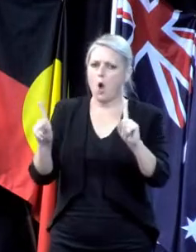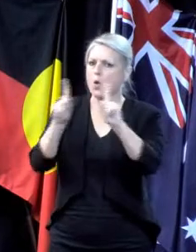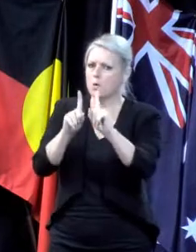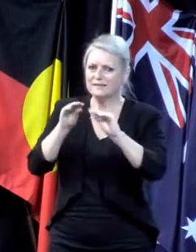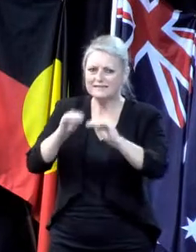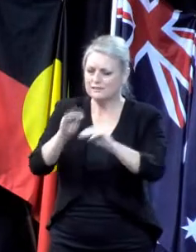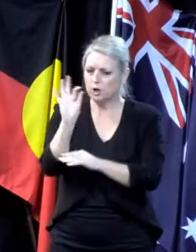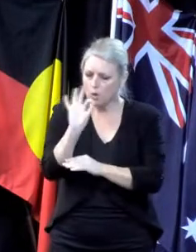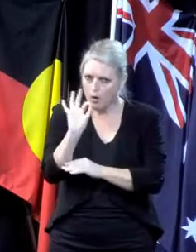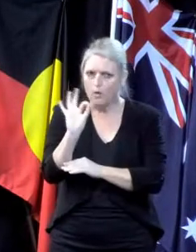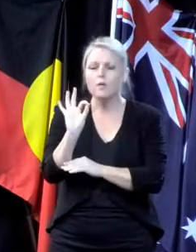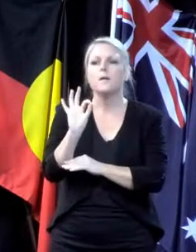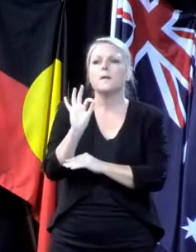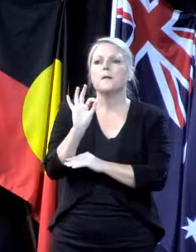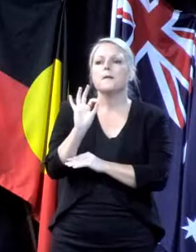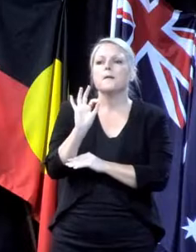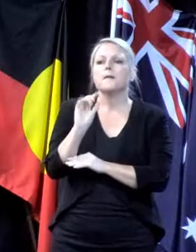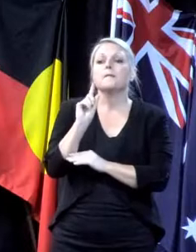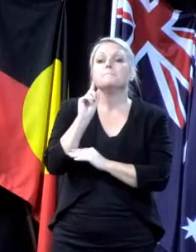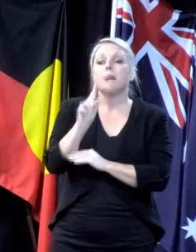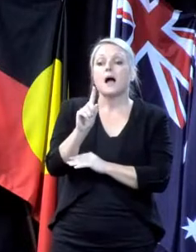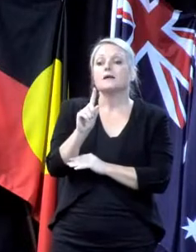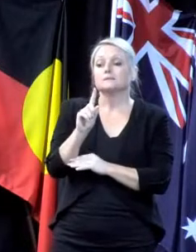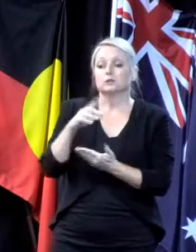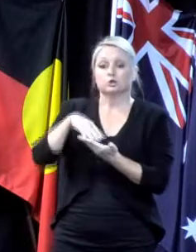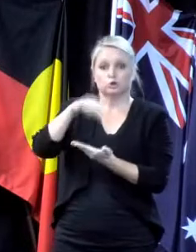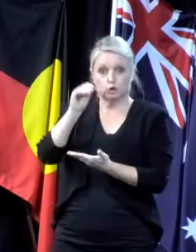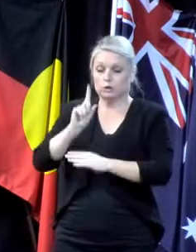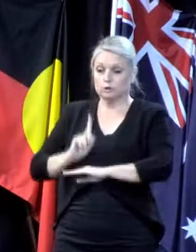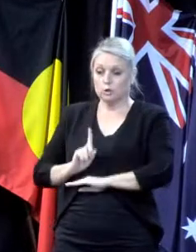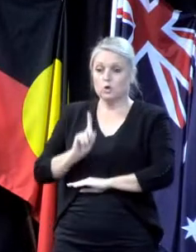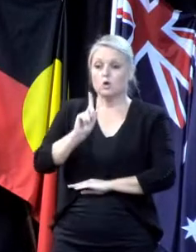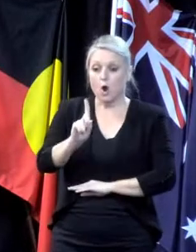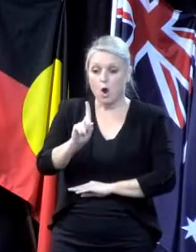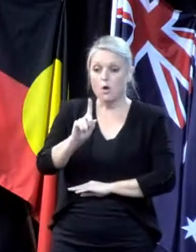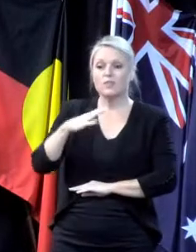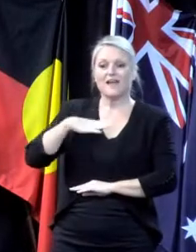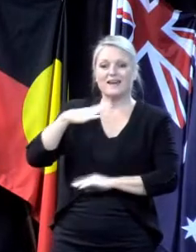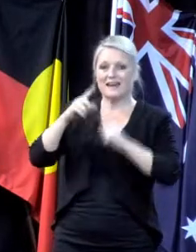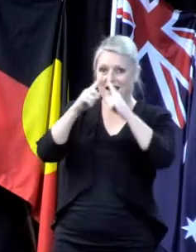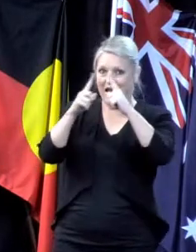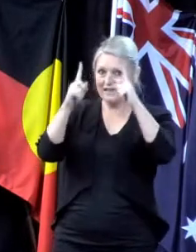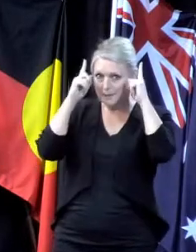that required academic support will, more than likely, be in a co-teaching classroom.